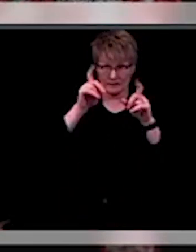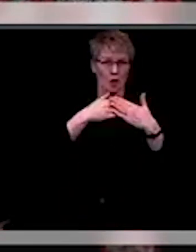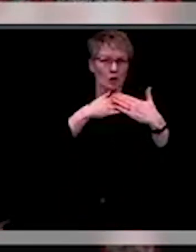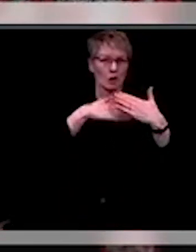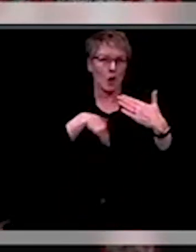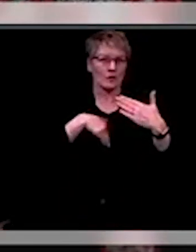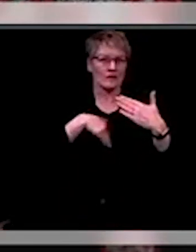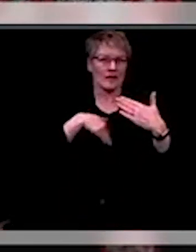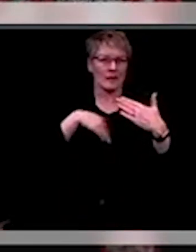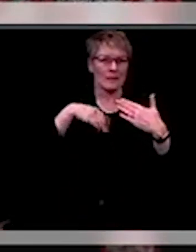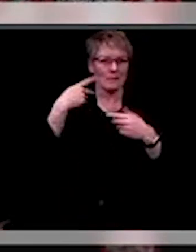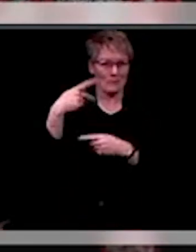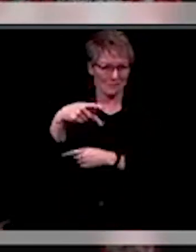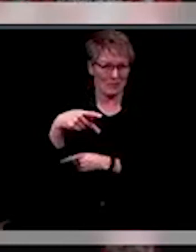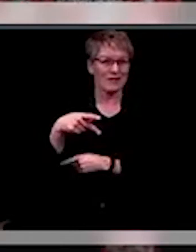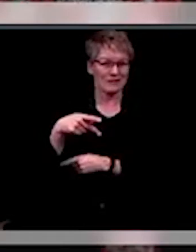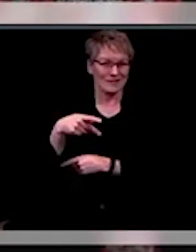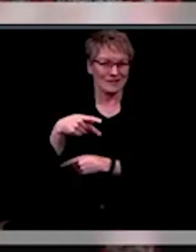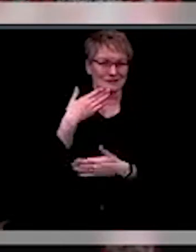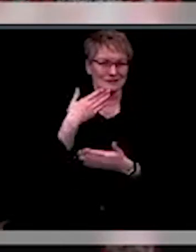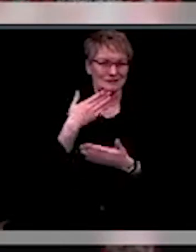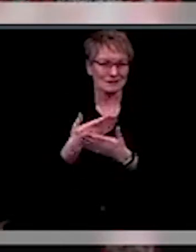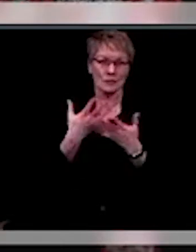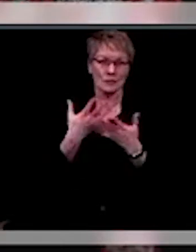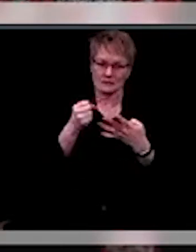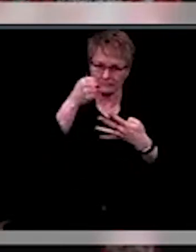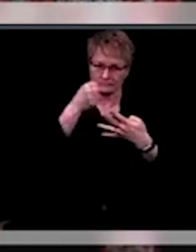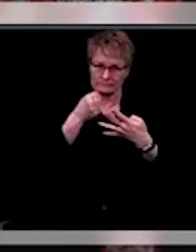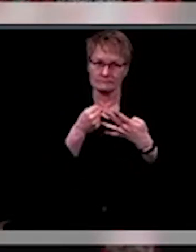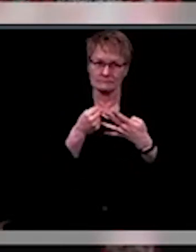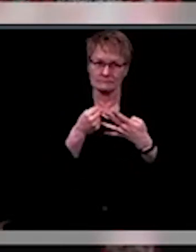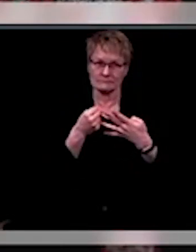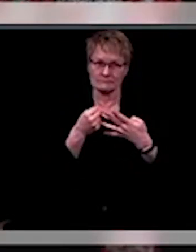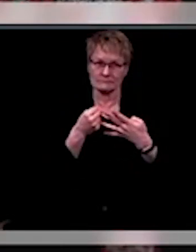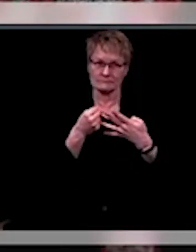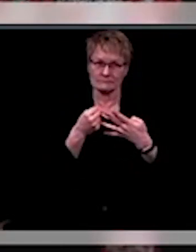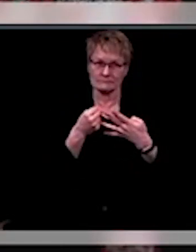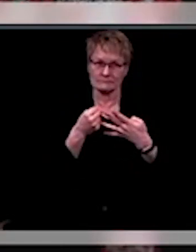We want to keep it there. So that is something everyone can do. And business people, as well,